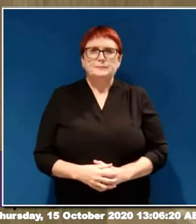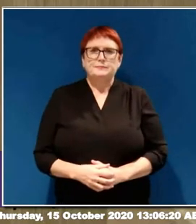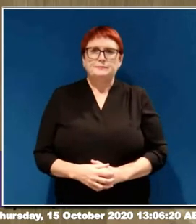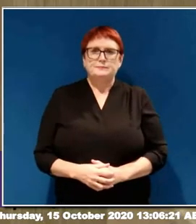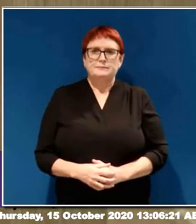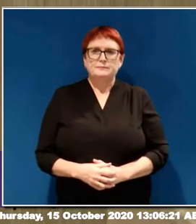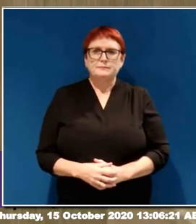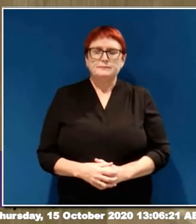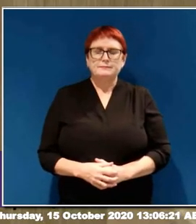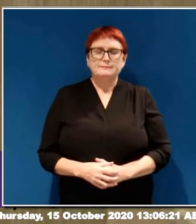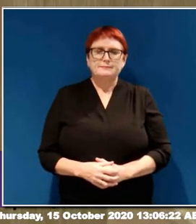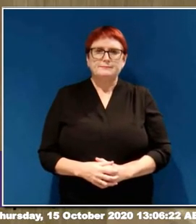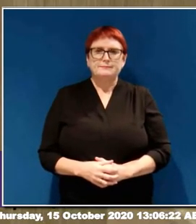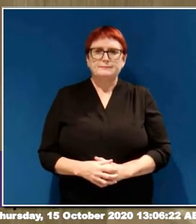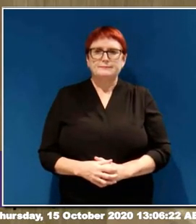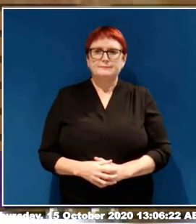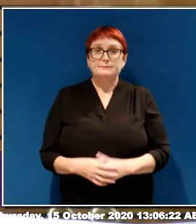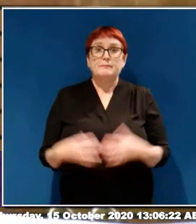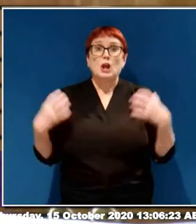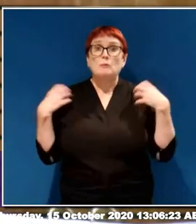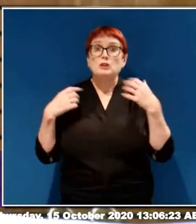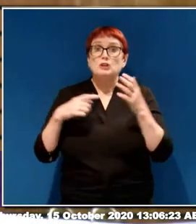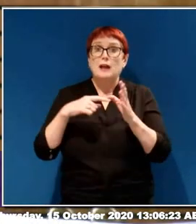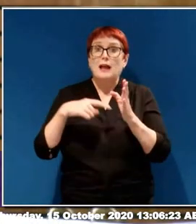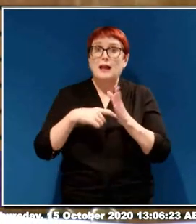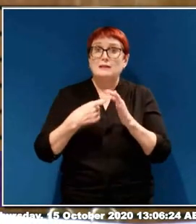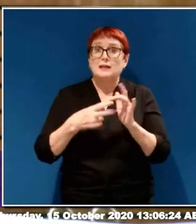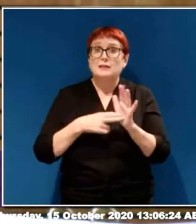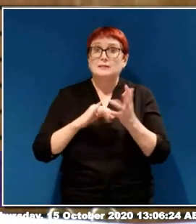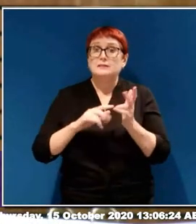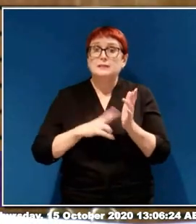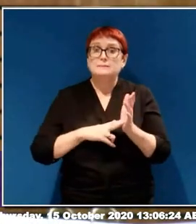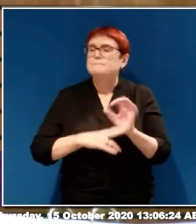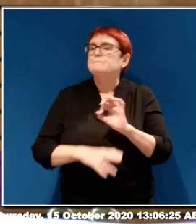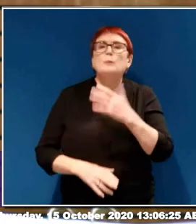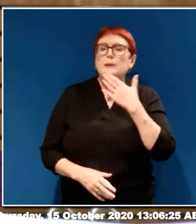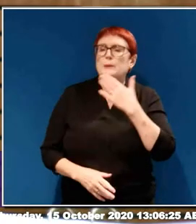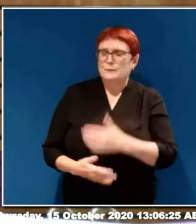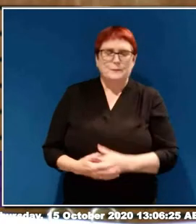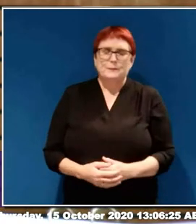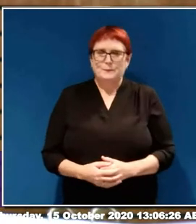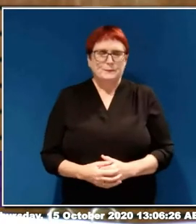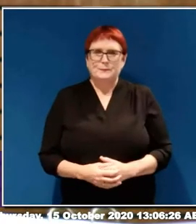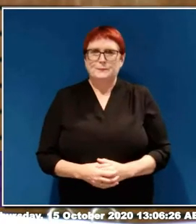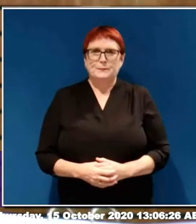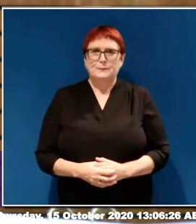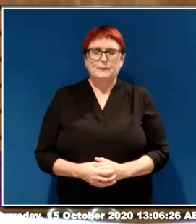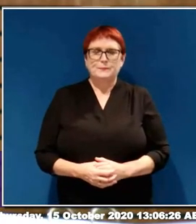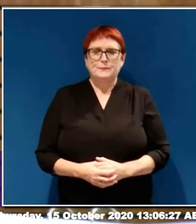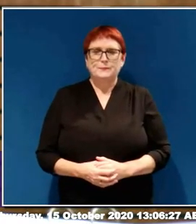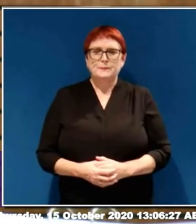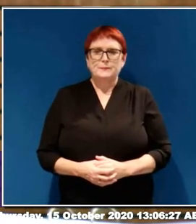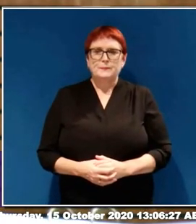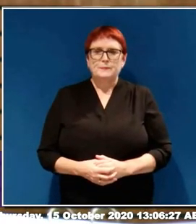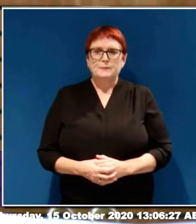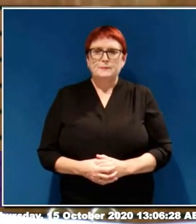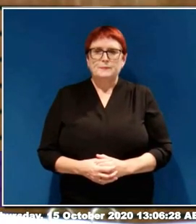Commissioner Atkinson? No, thank you. No questions. Ms Theodore, just one more thing from me.